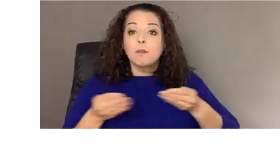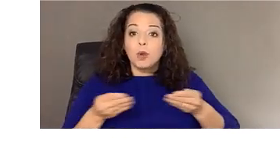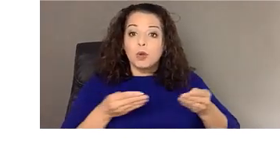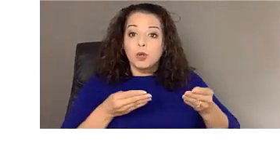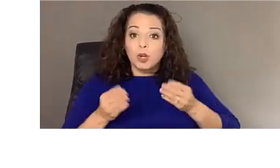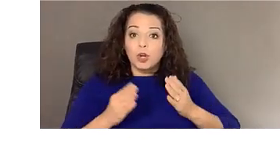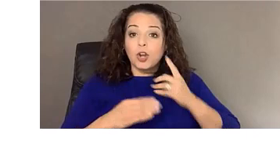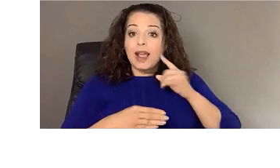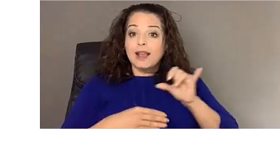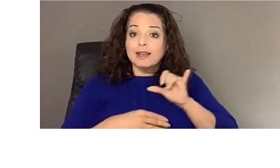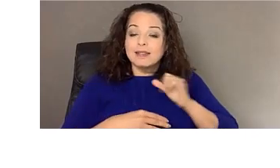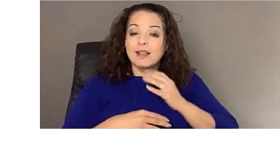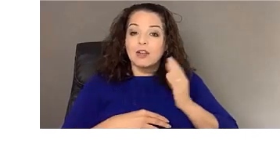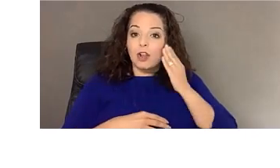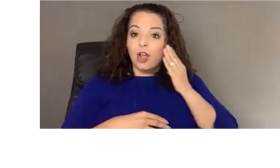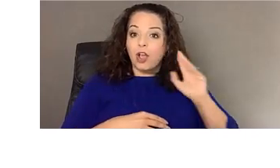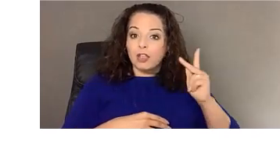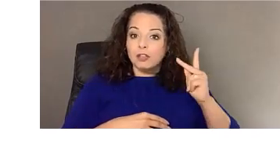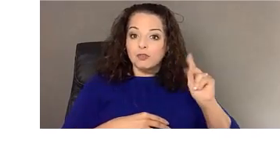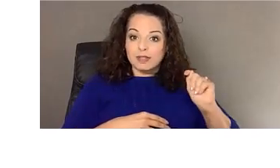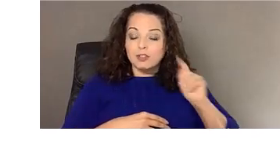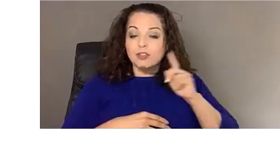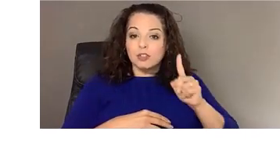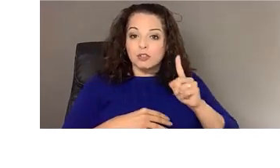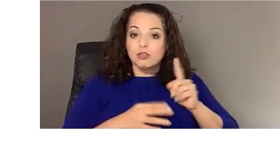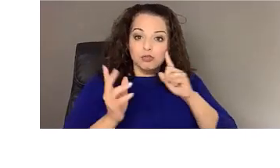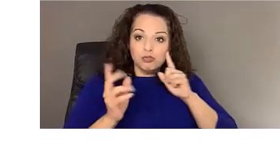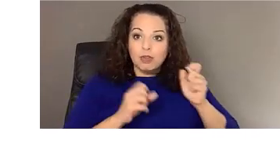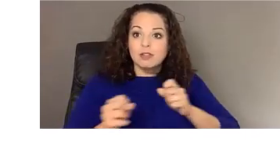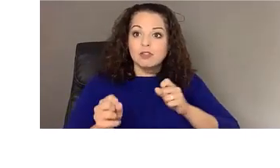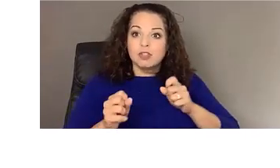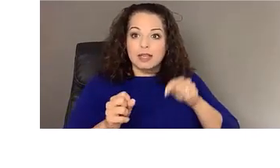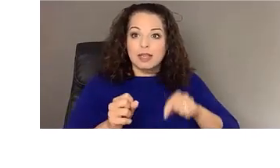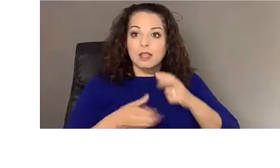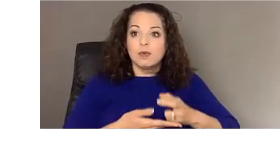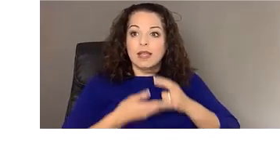strategy in Canadian rehabilitation settings. And before I start, I would like to let